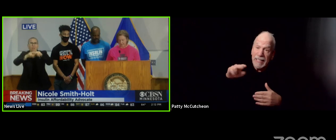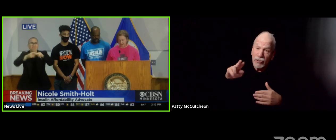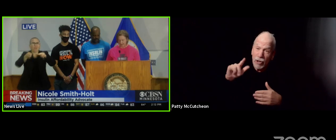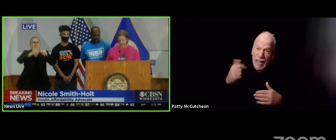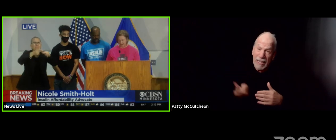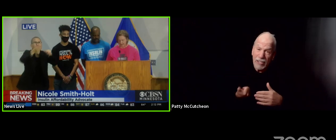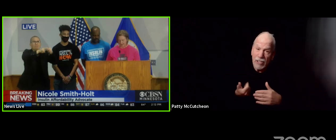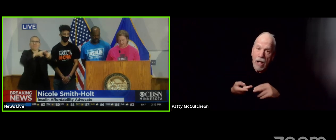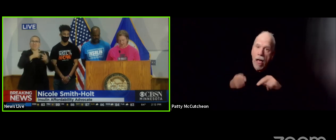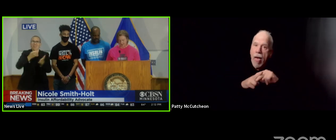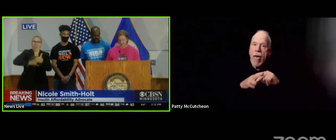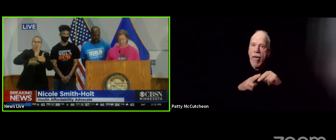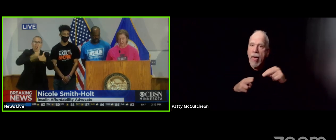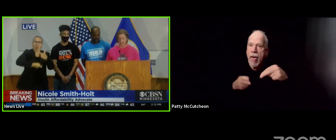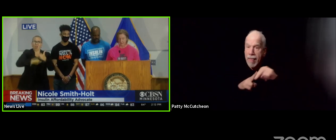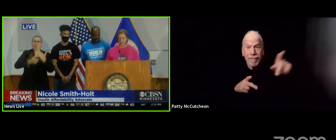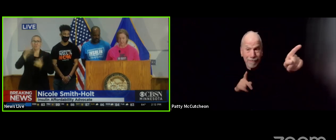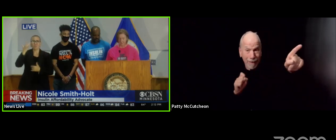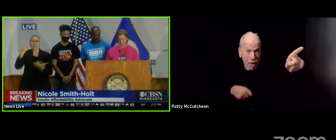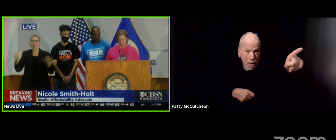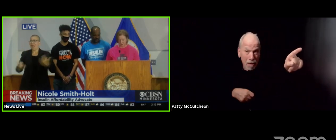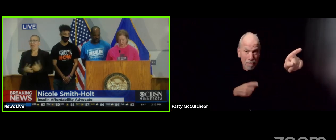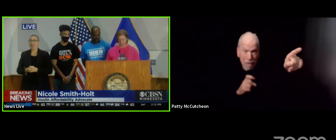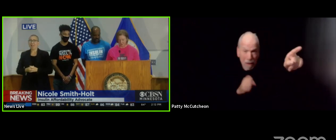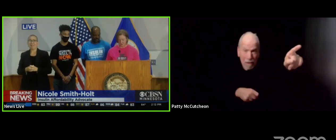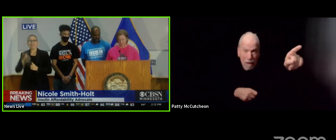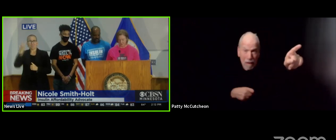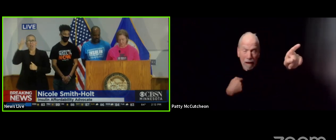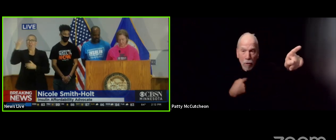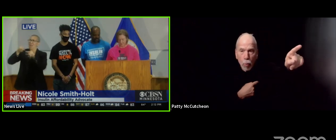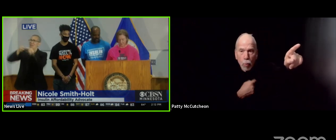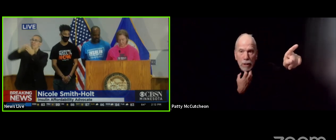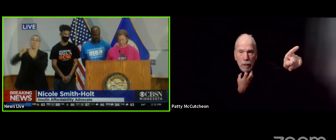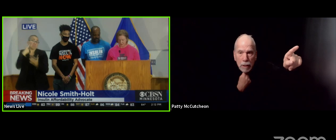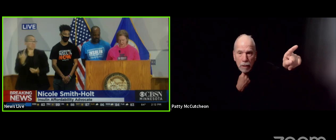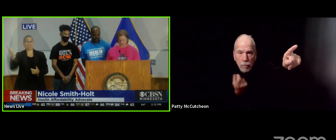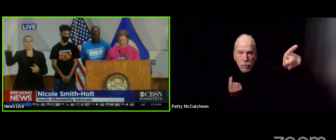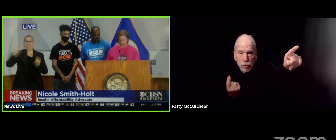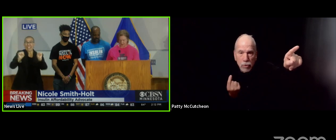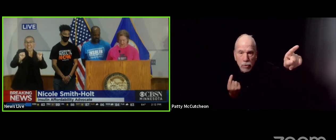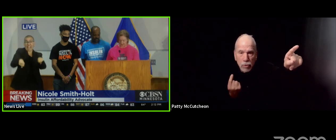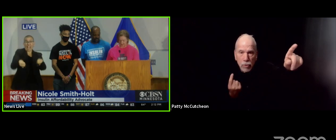FILED A LAWSUIT TO STOP A MEANINGFUL, WORKABLE SOLUTION TO THE TRAGIC DEATHS OF